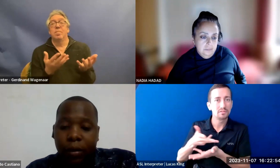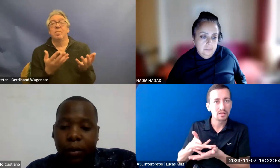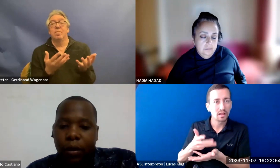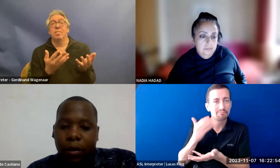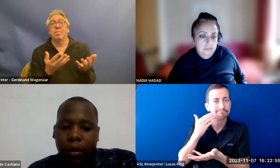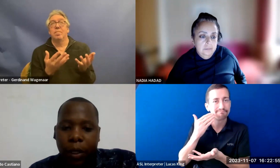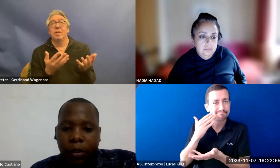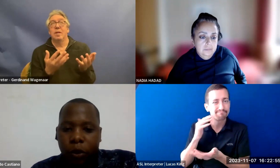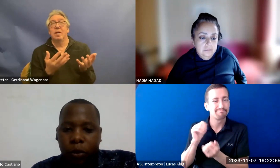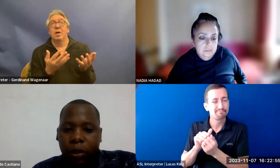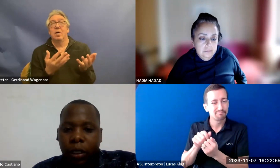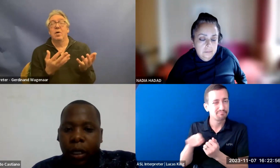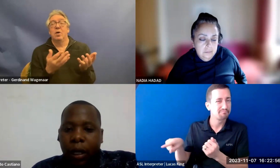with the main donor.